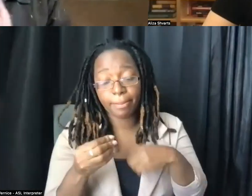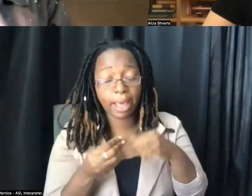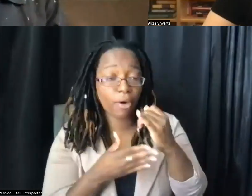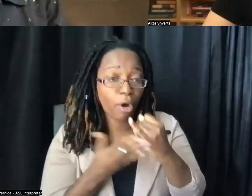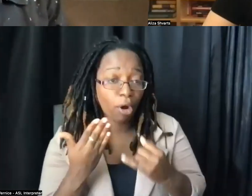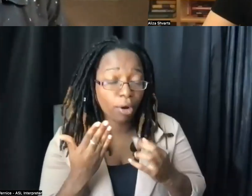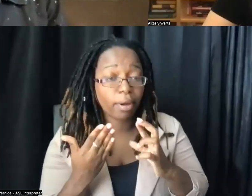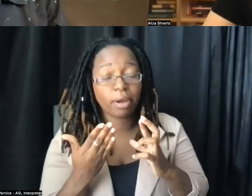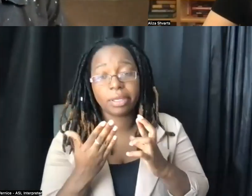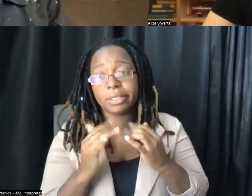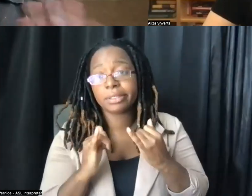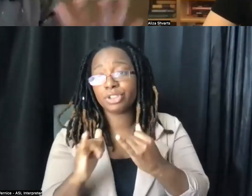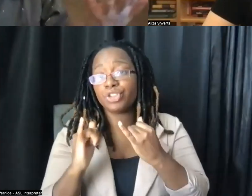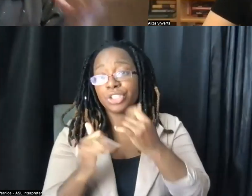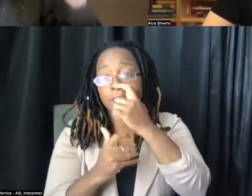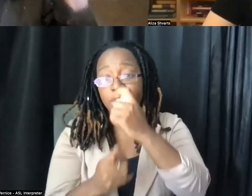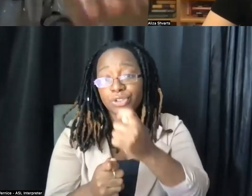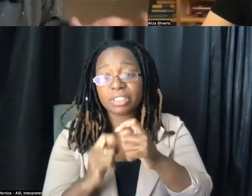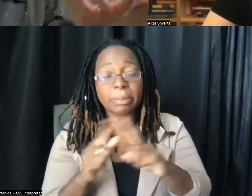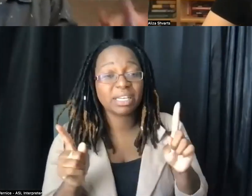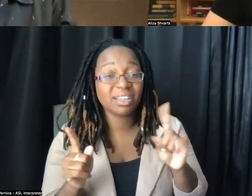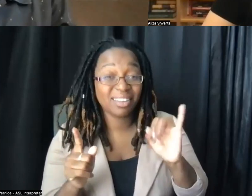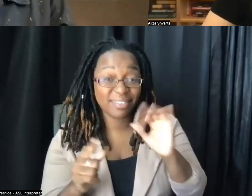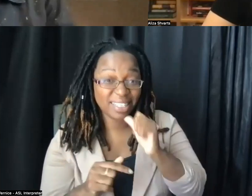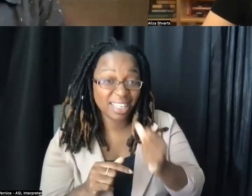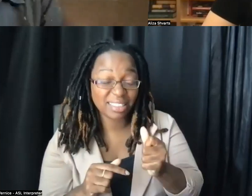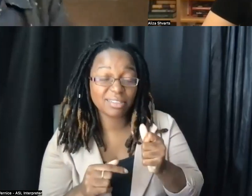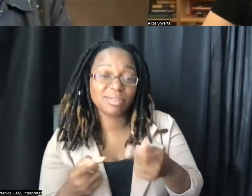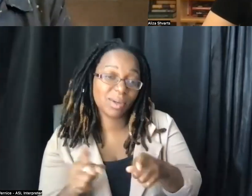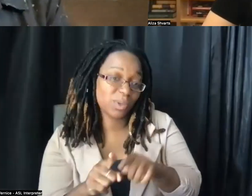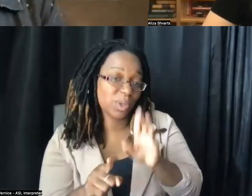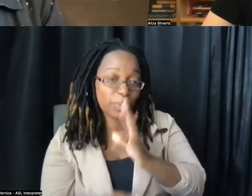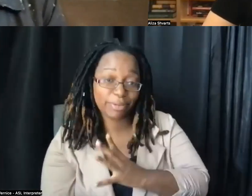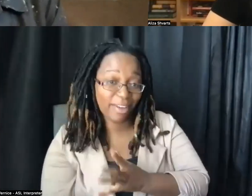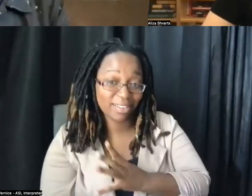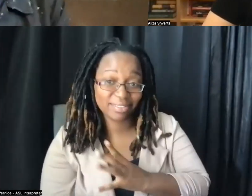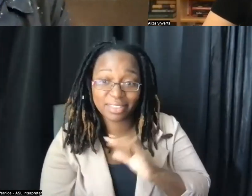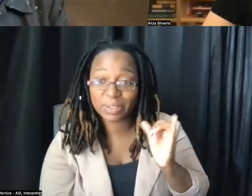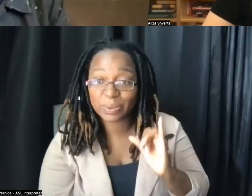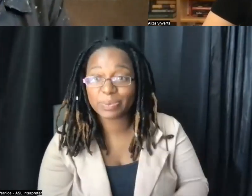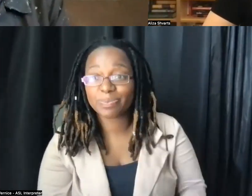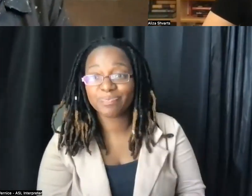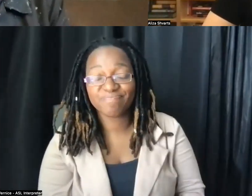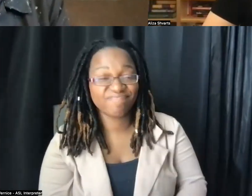that we might be able to connect over our shared interest in a concrete way. But if it doesn't,